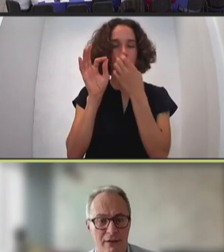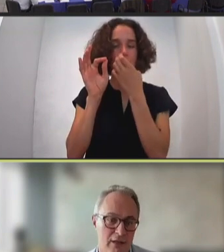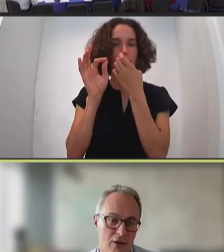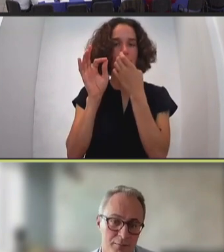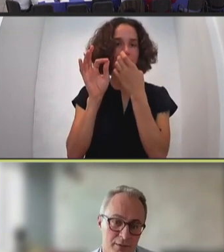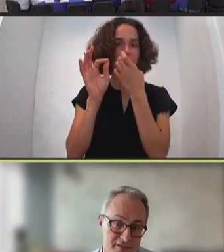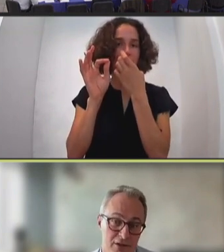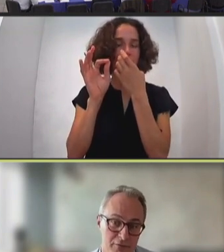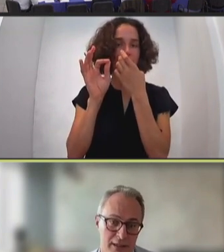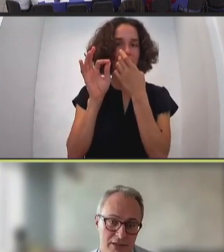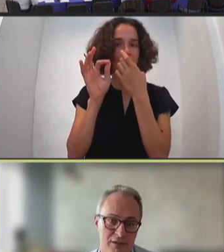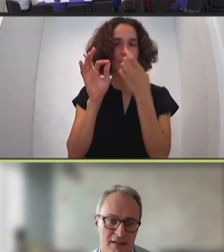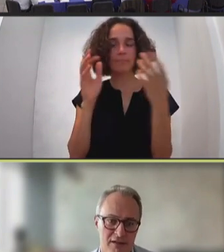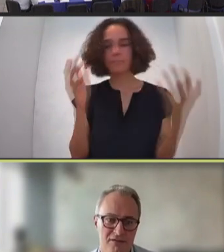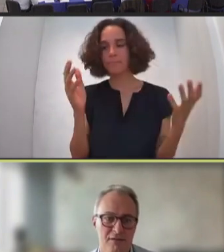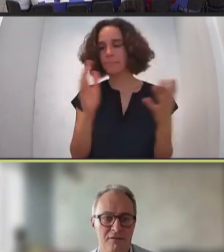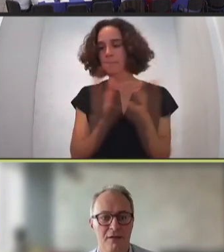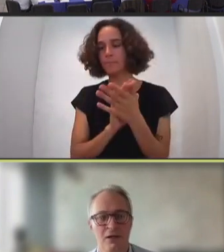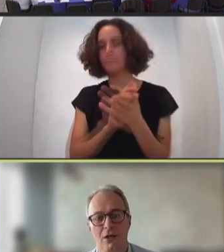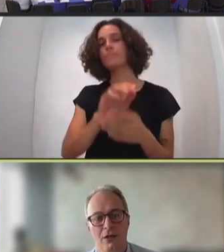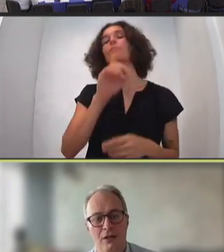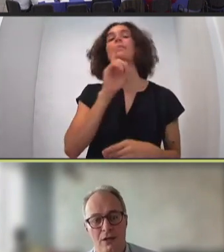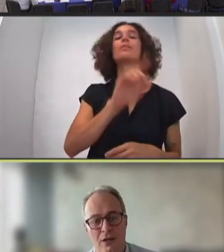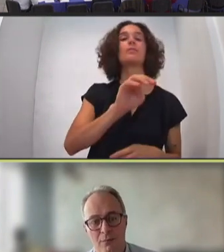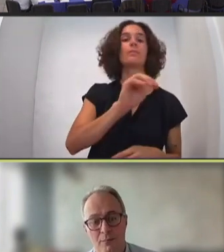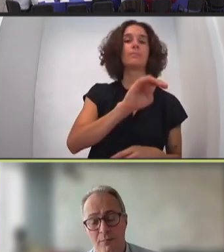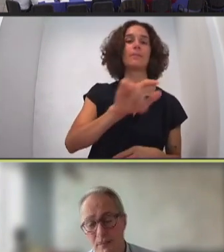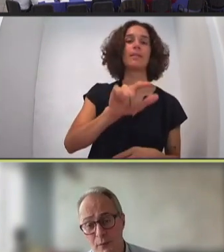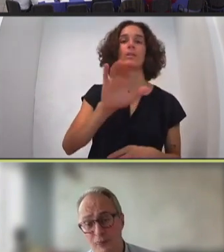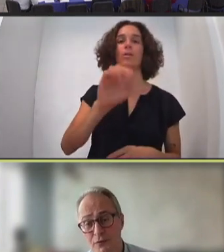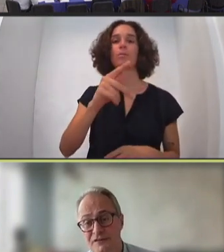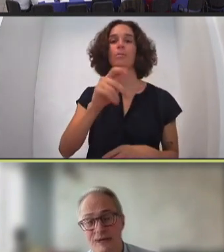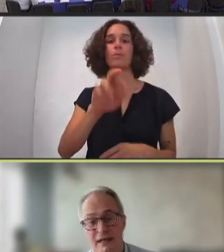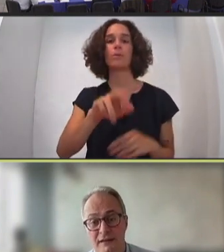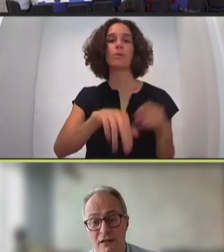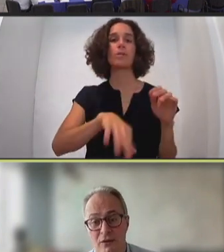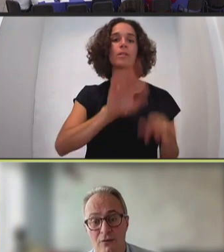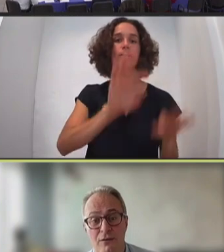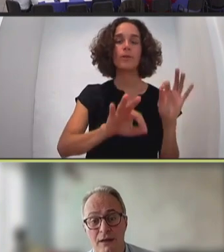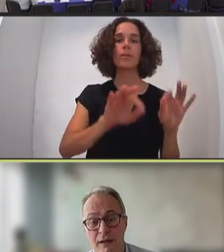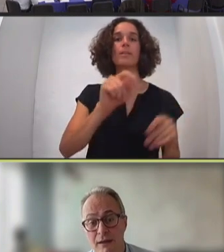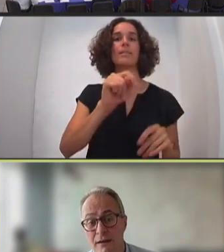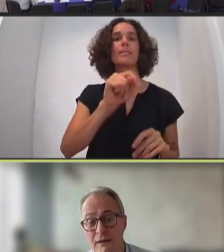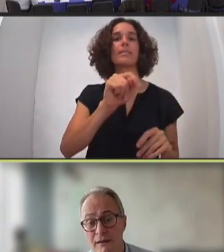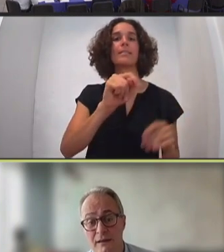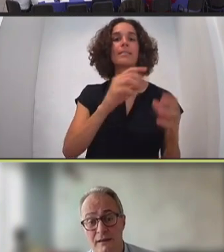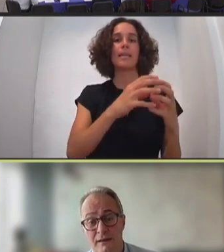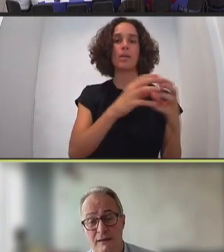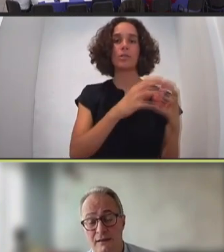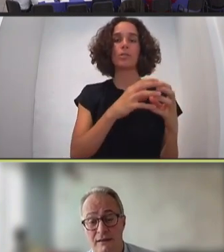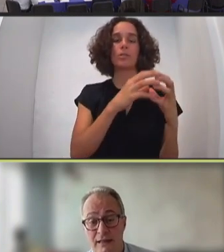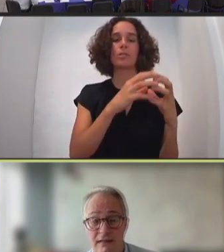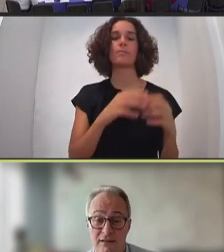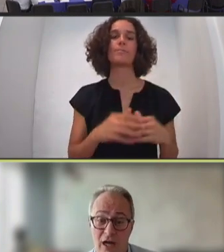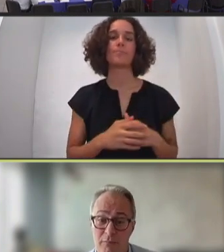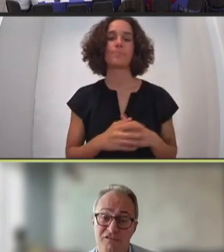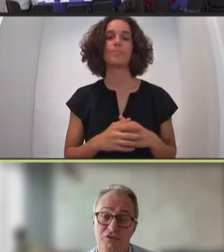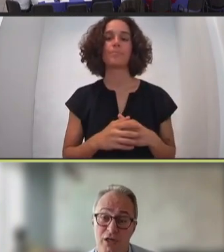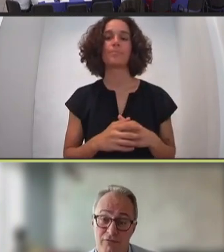and Cooper discover, actually, T cells. Bob North shows that, you know, the thymus-derived